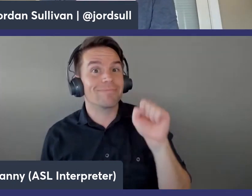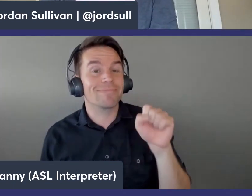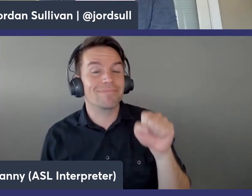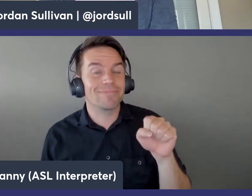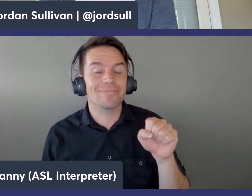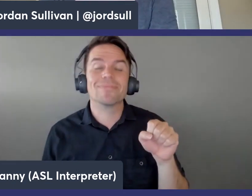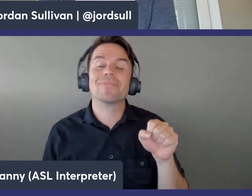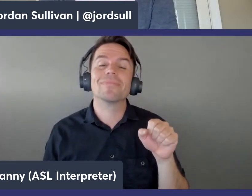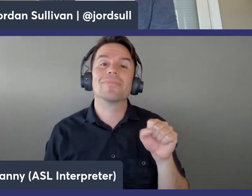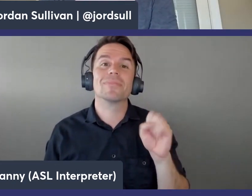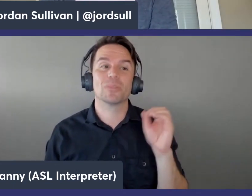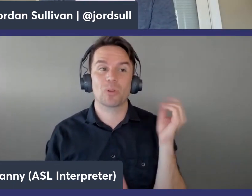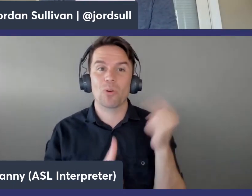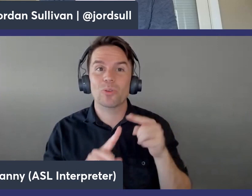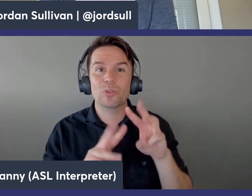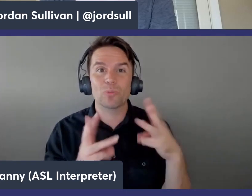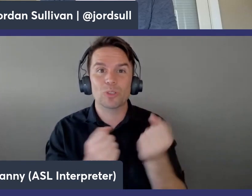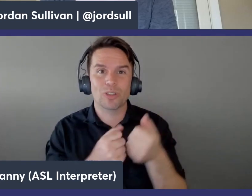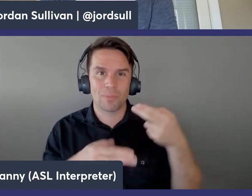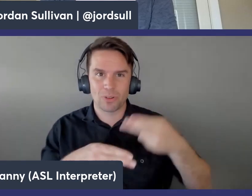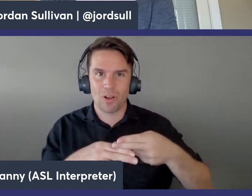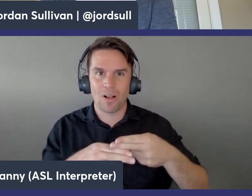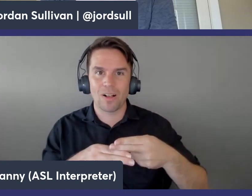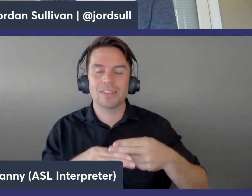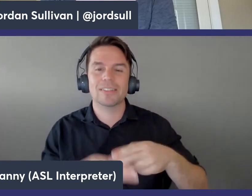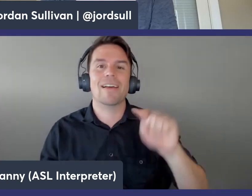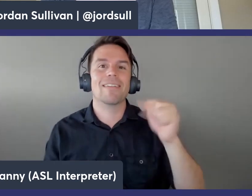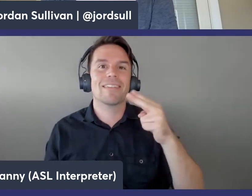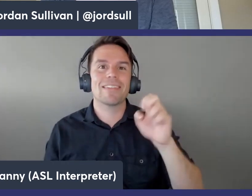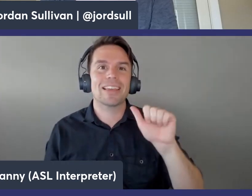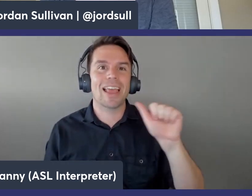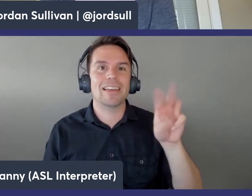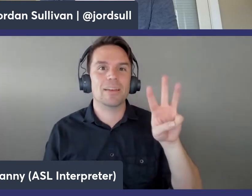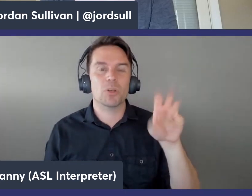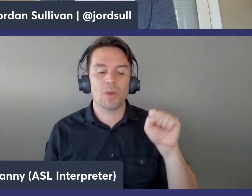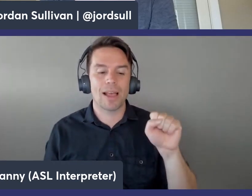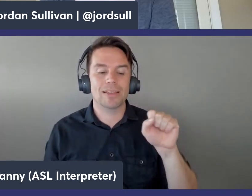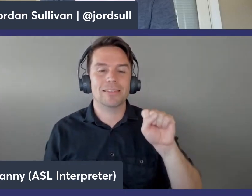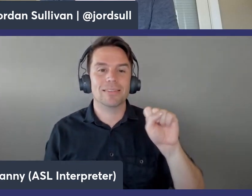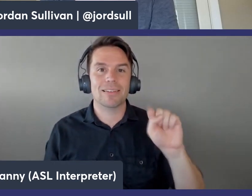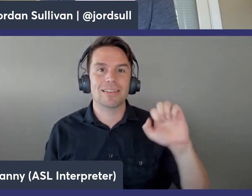So this workshop is called the AWS Step Functions Workshop. And I'm one of the authors,